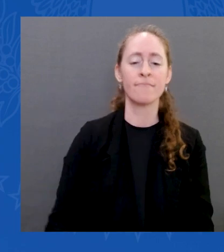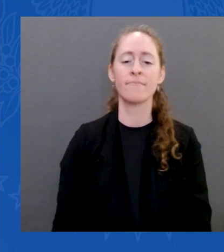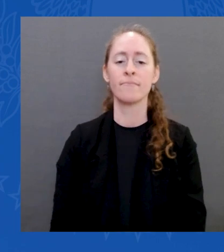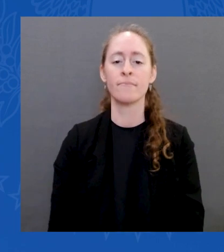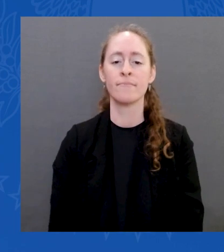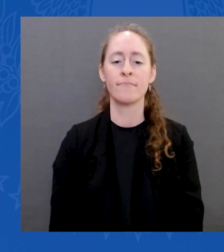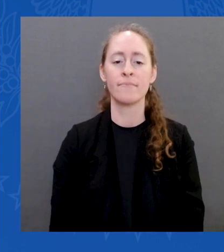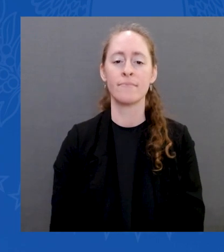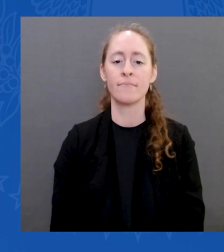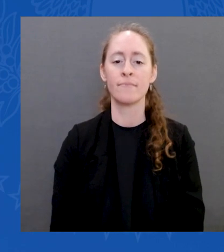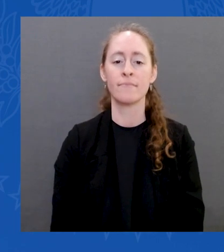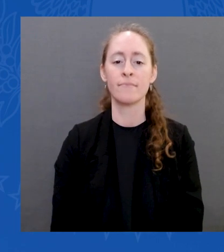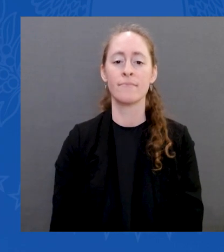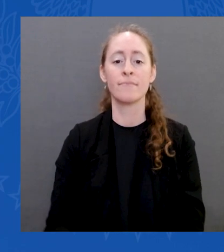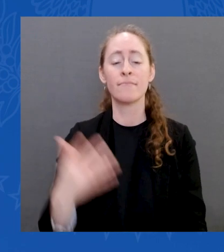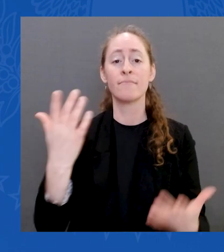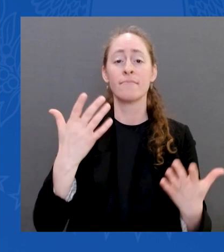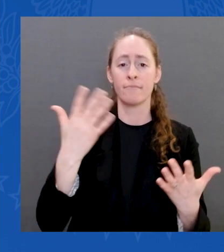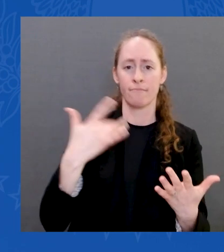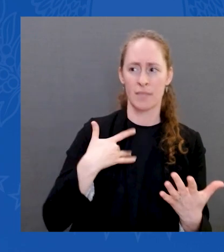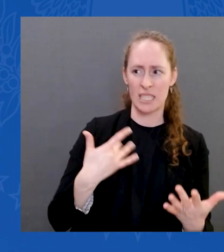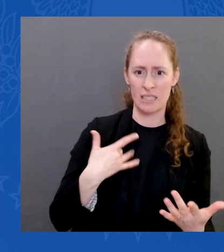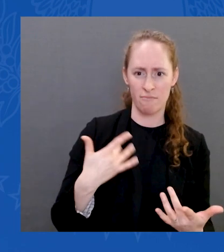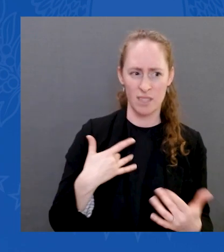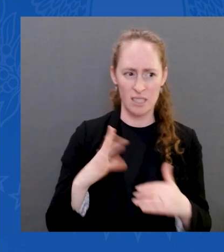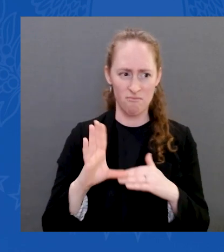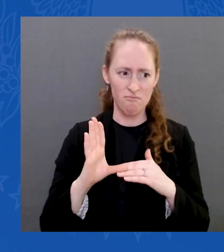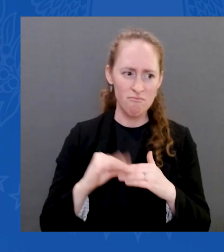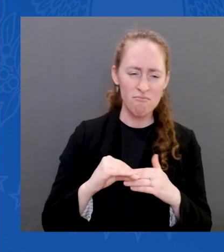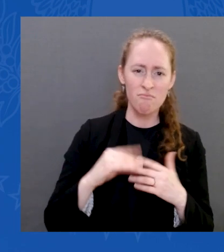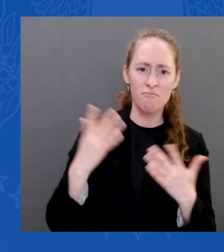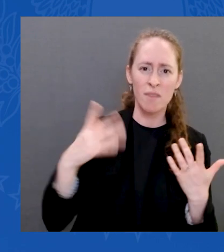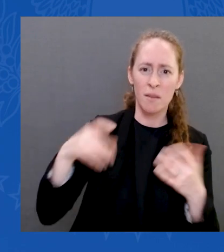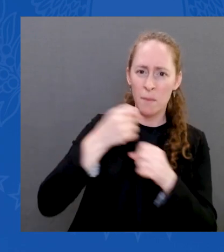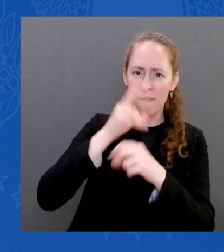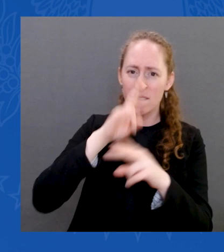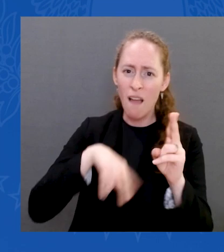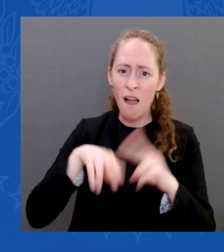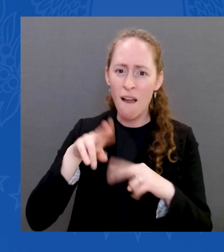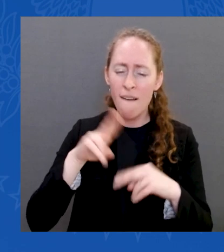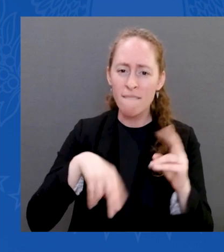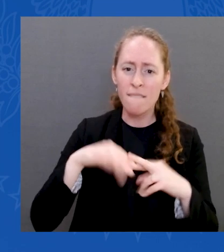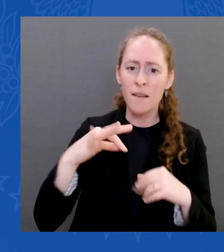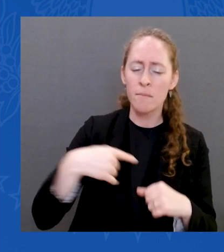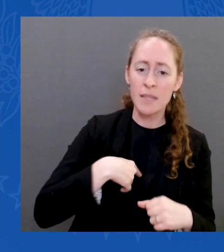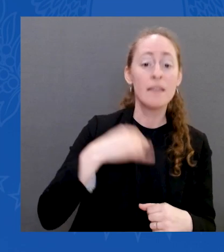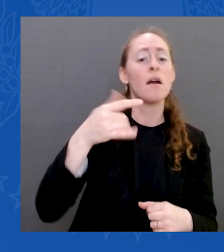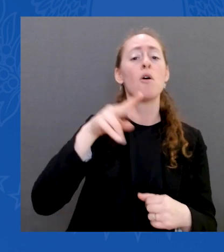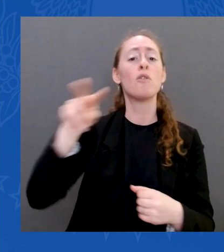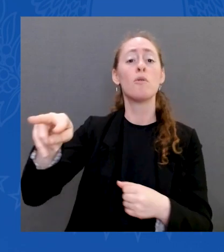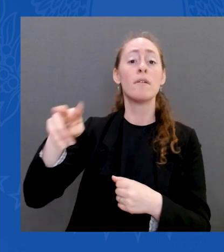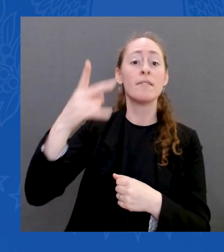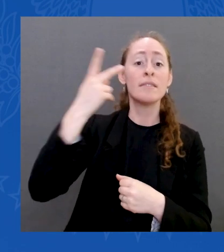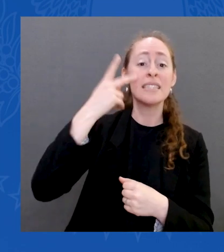If you saw the movie "The King's Speech," you understand. You understand. We went to see it, Jill and I,